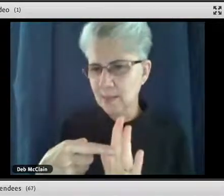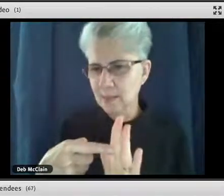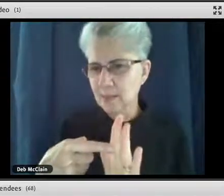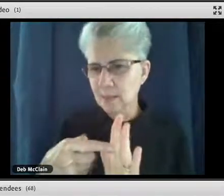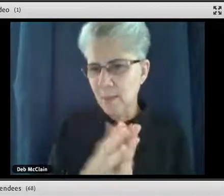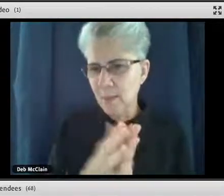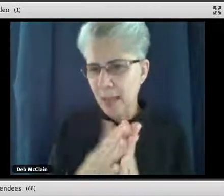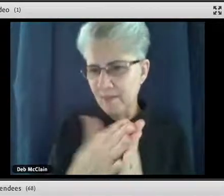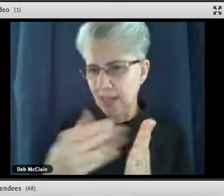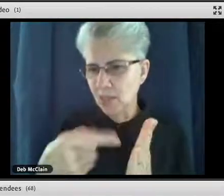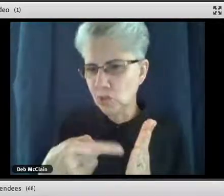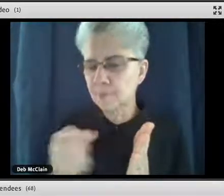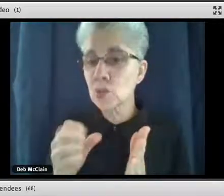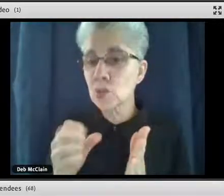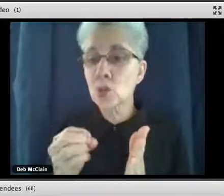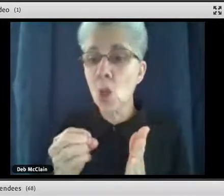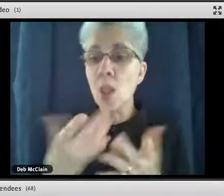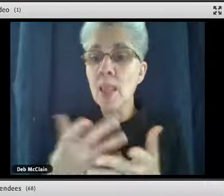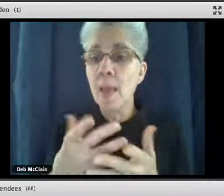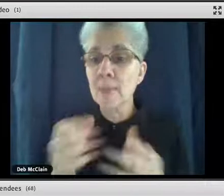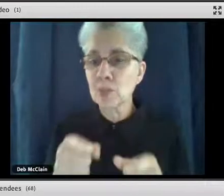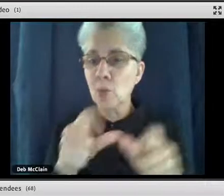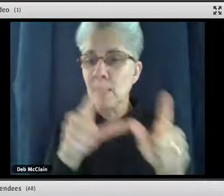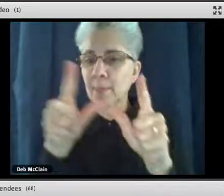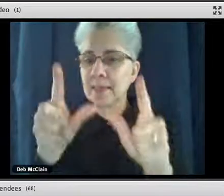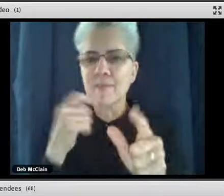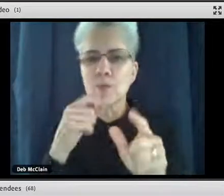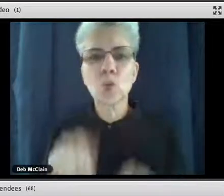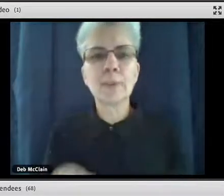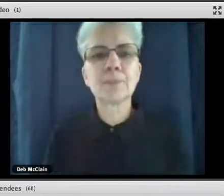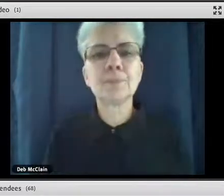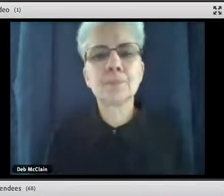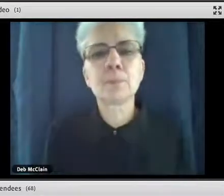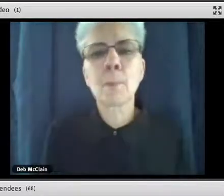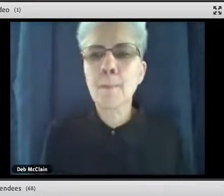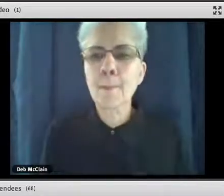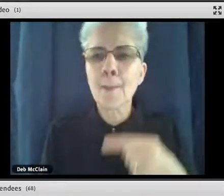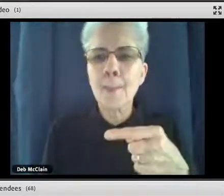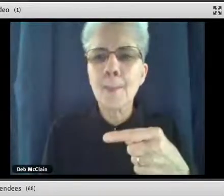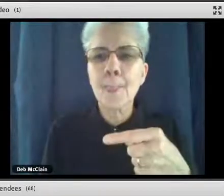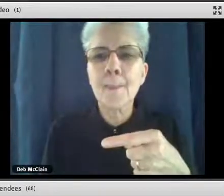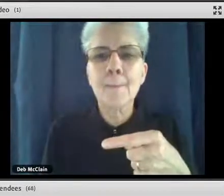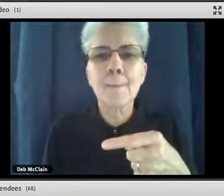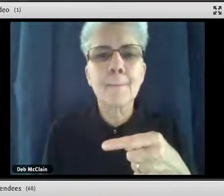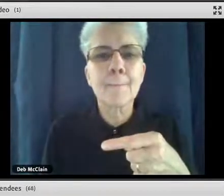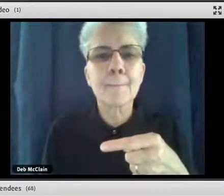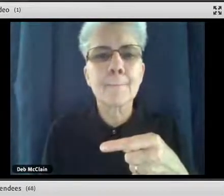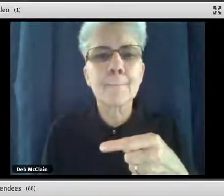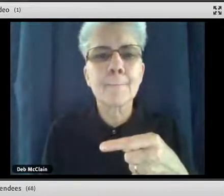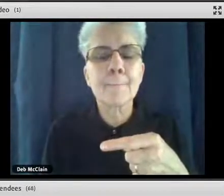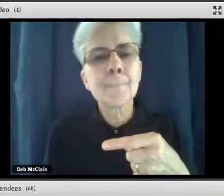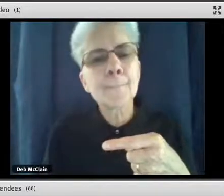for this particular manifestation. Okay, so let me just put this up here and see if you agree.